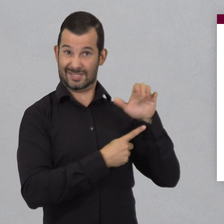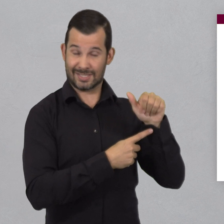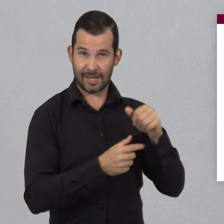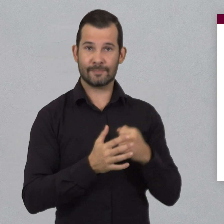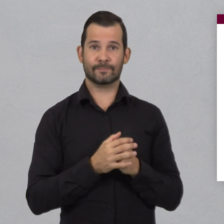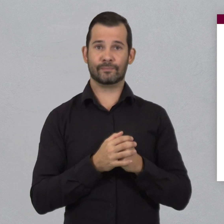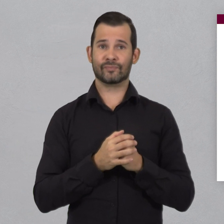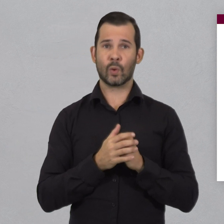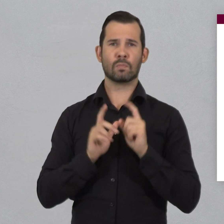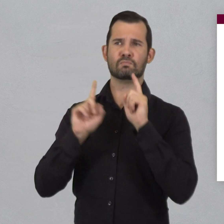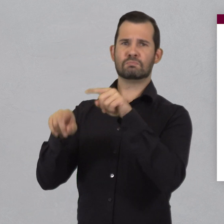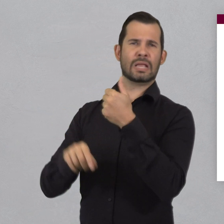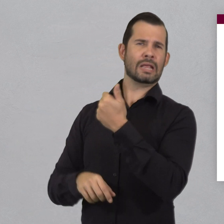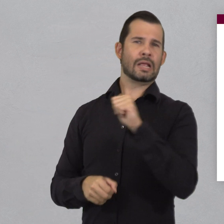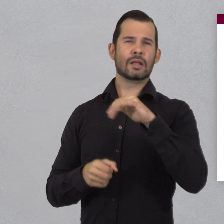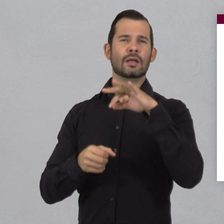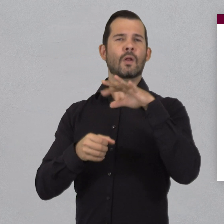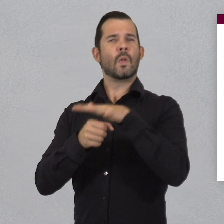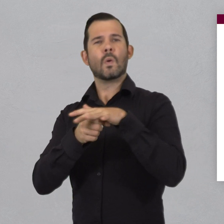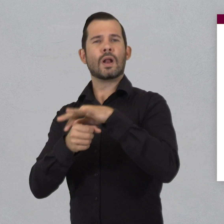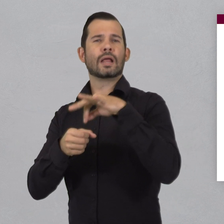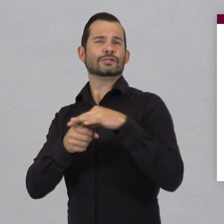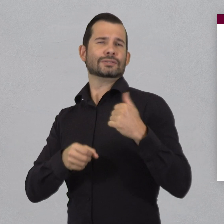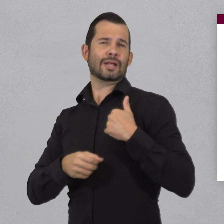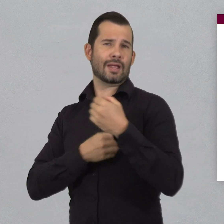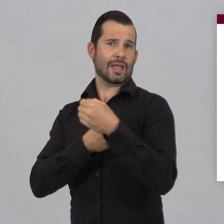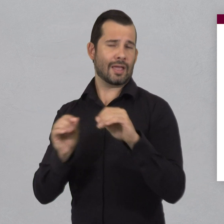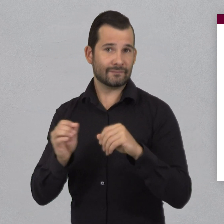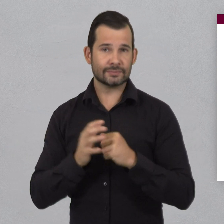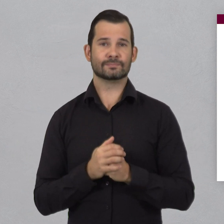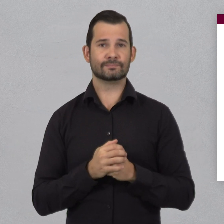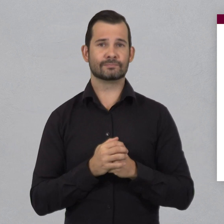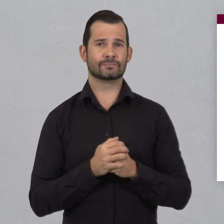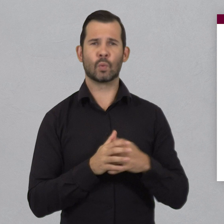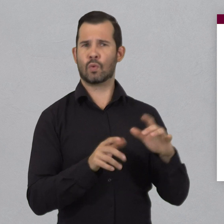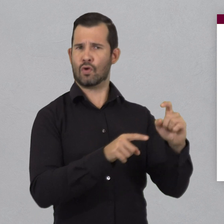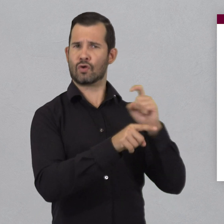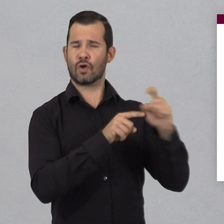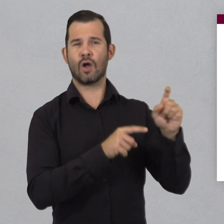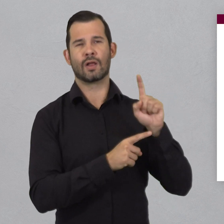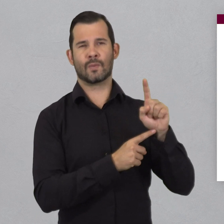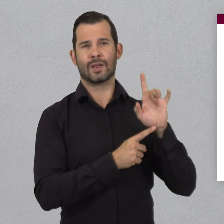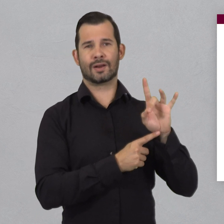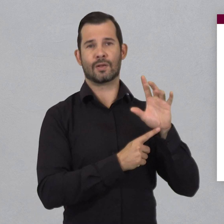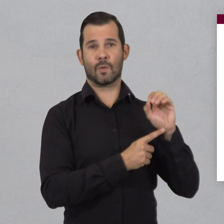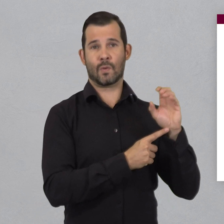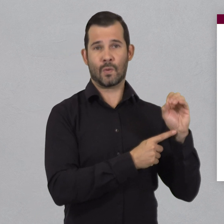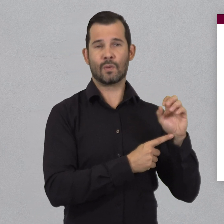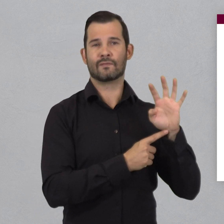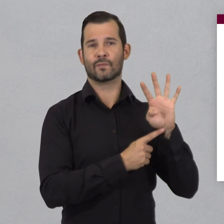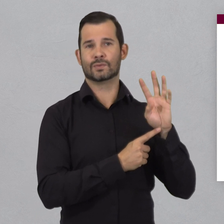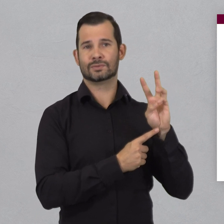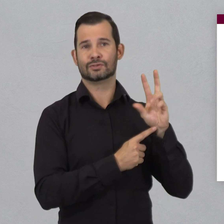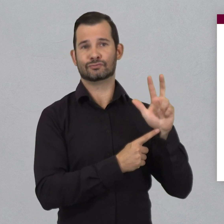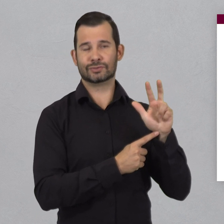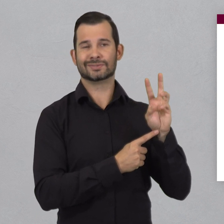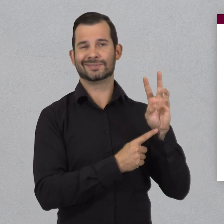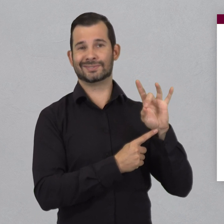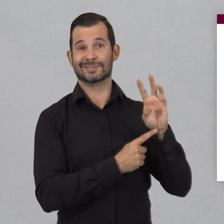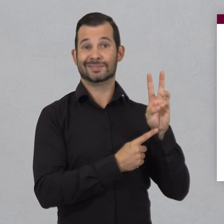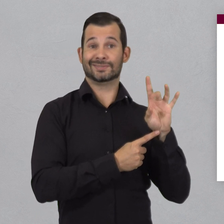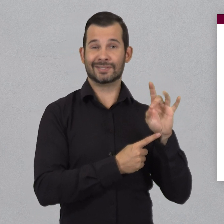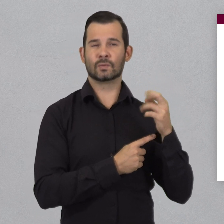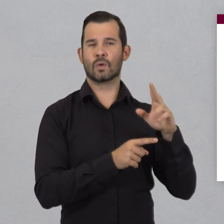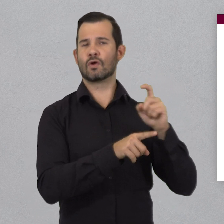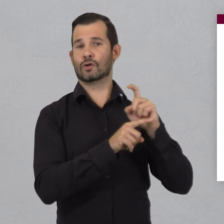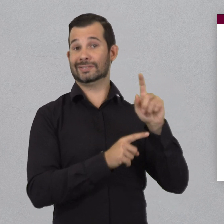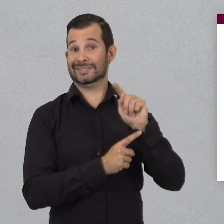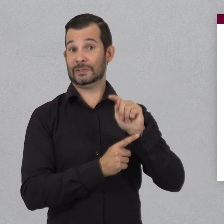· At any local Elections Canada office · By calling 1-800-463-6868 or